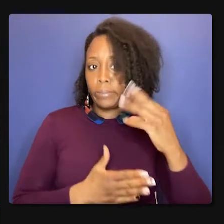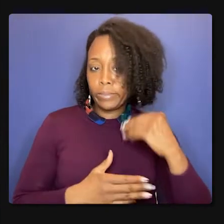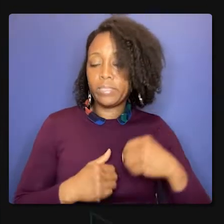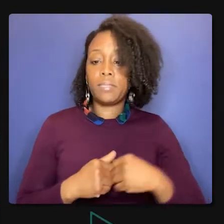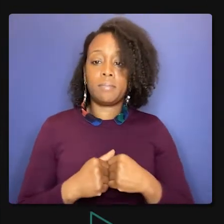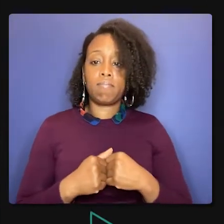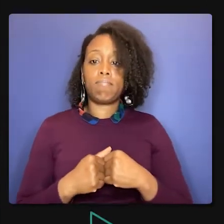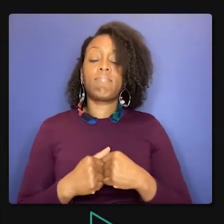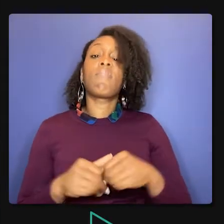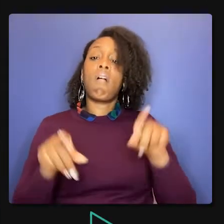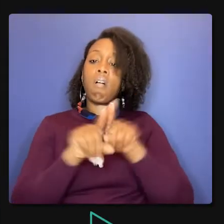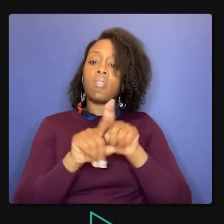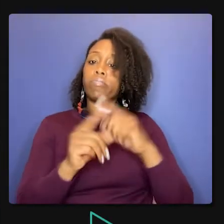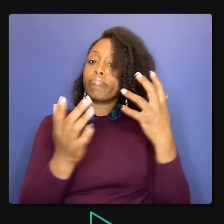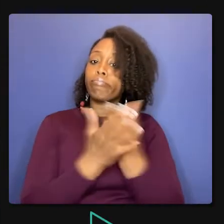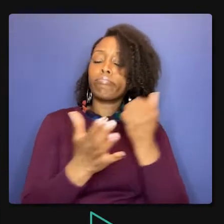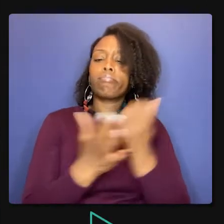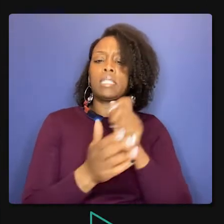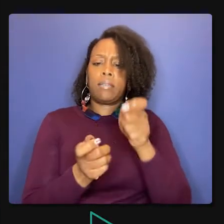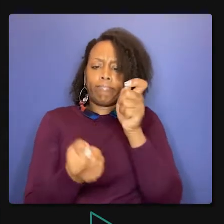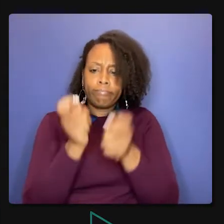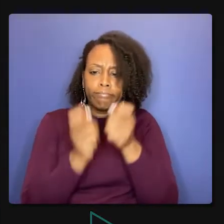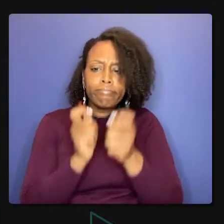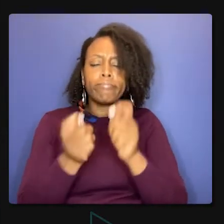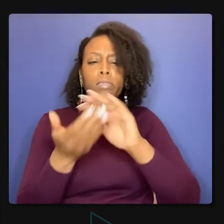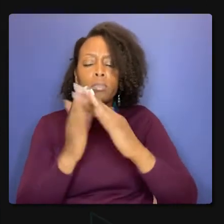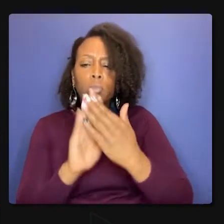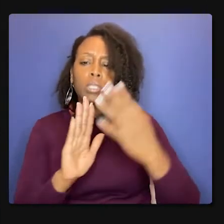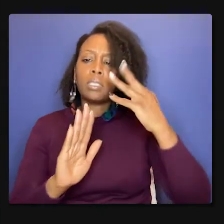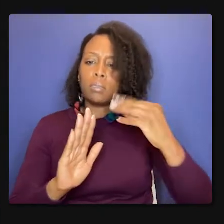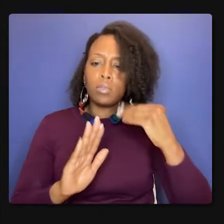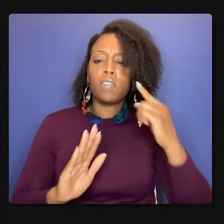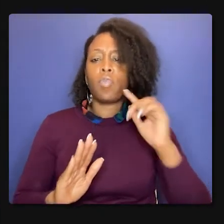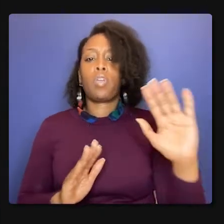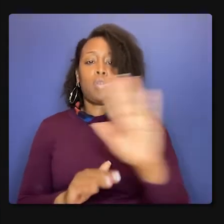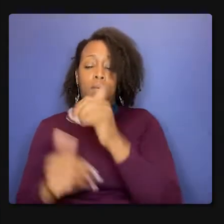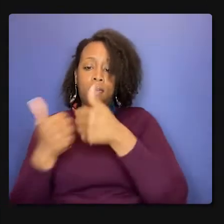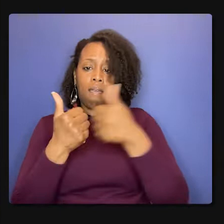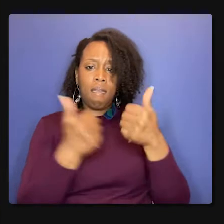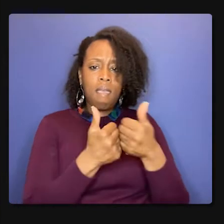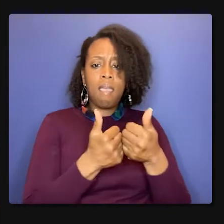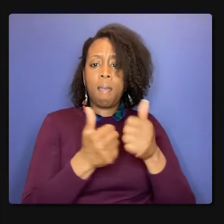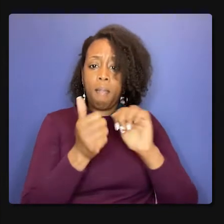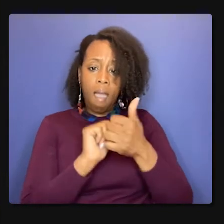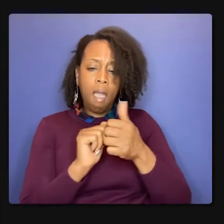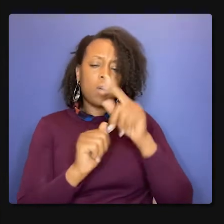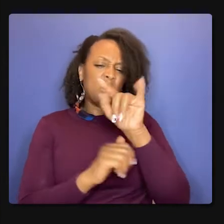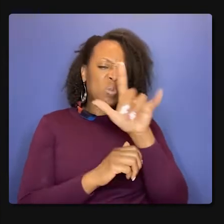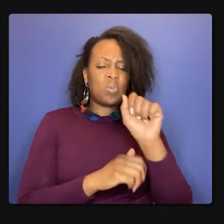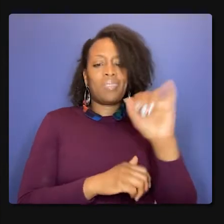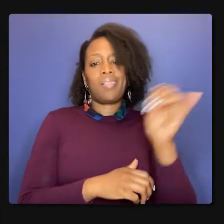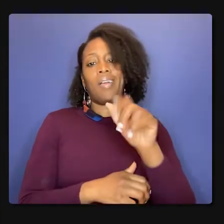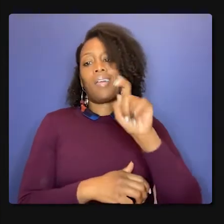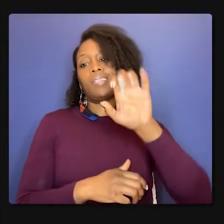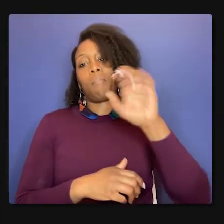You'll also have the opportunity to configure community experiences for your games through our tools, like Xbox Events.